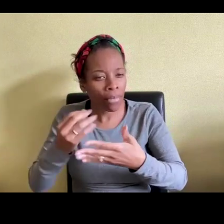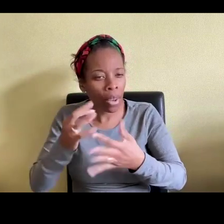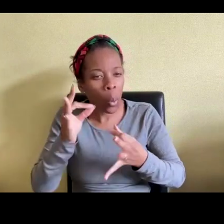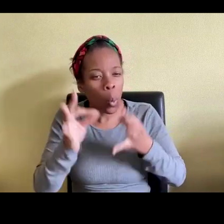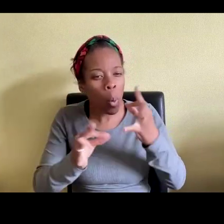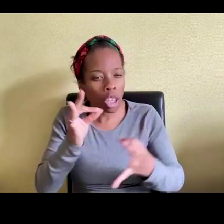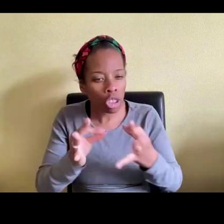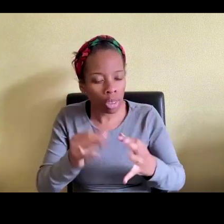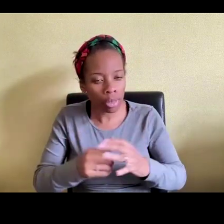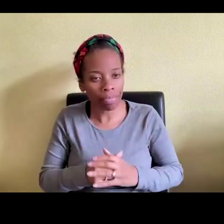timeframe, is that movable?